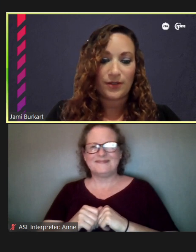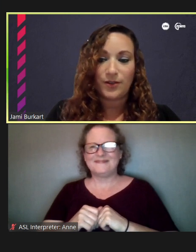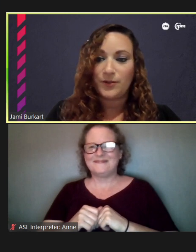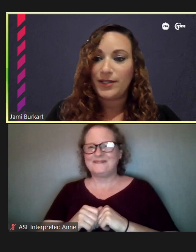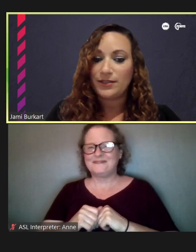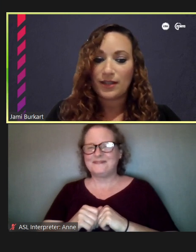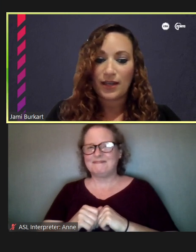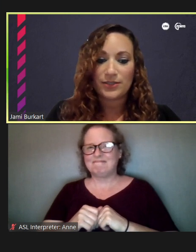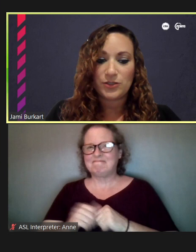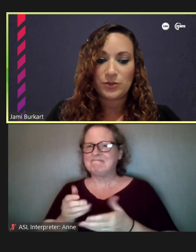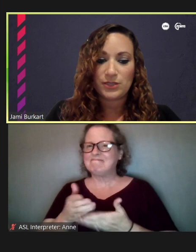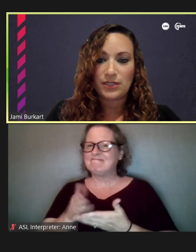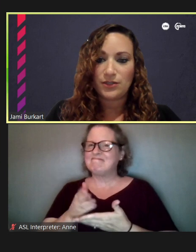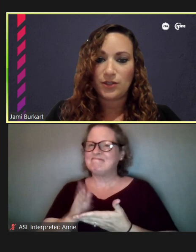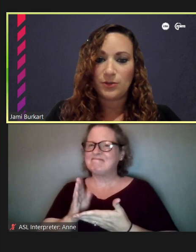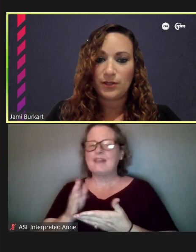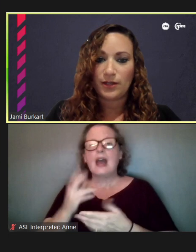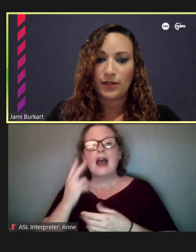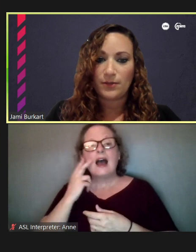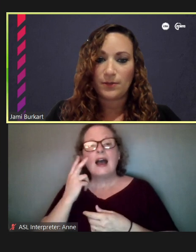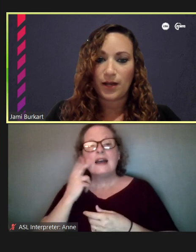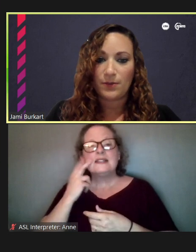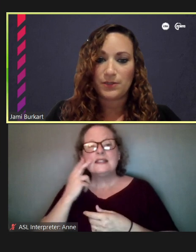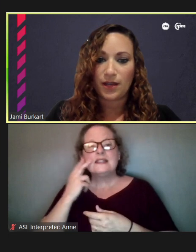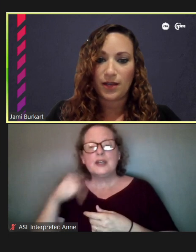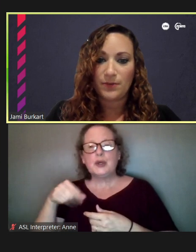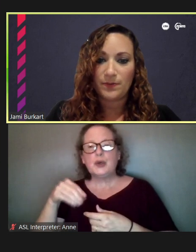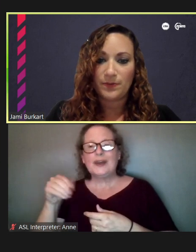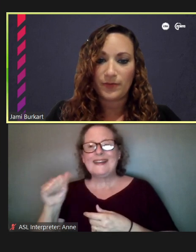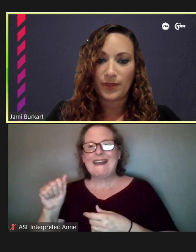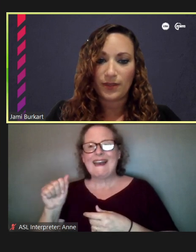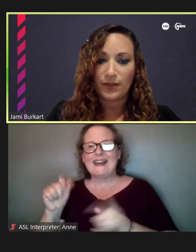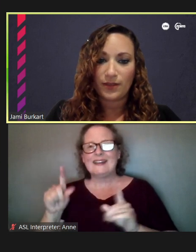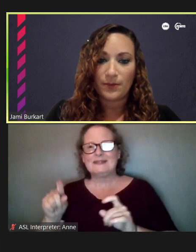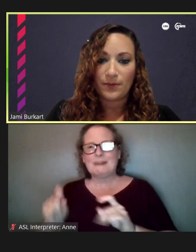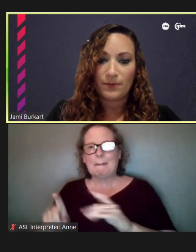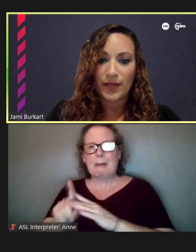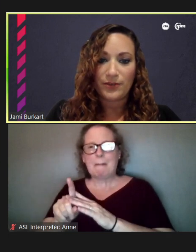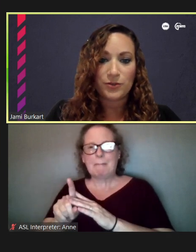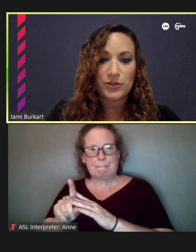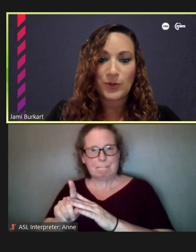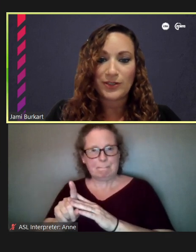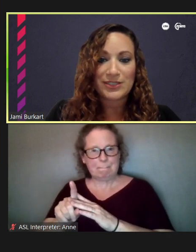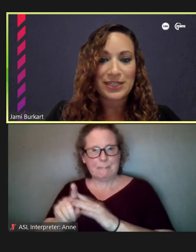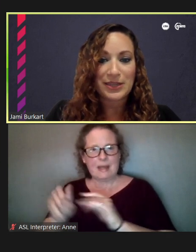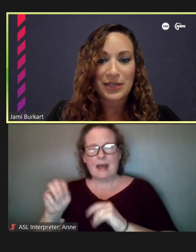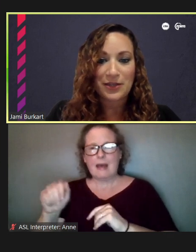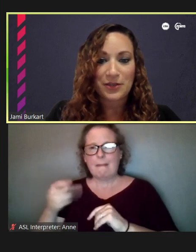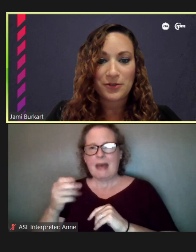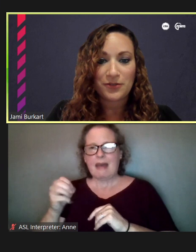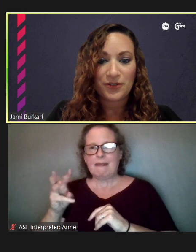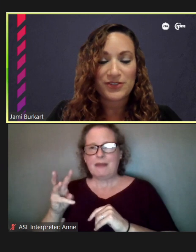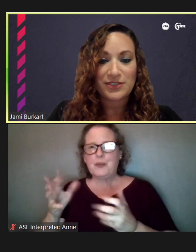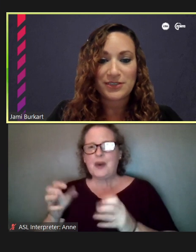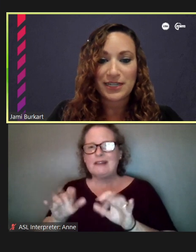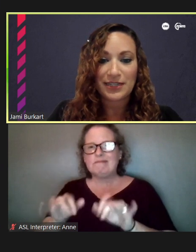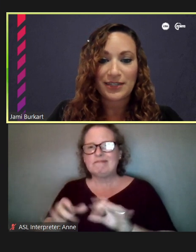Alight. I do see a Q&A popped up. Matthew just wanted to say 'Thank you for facilitating